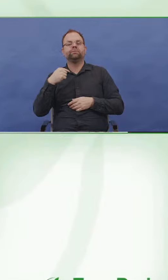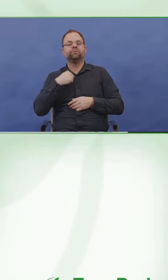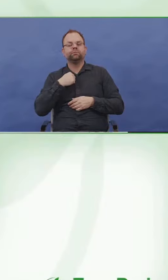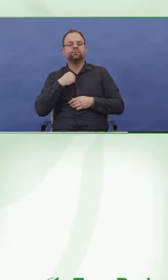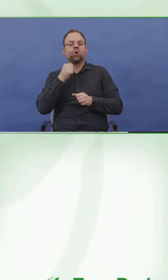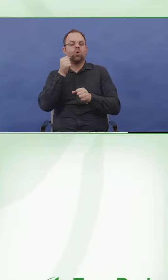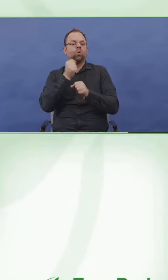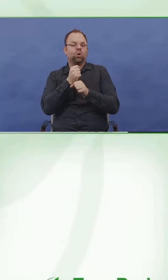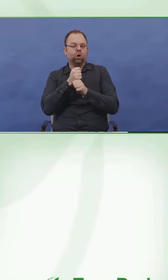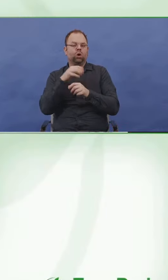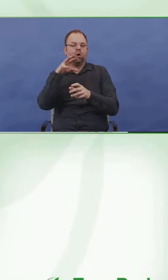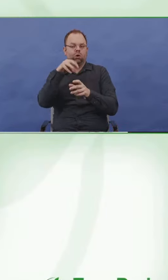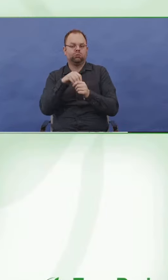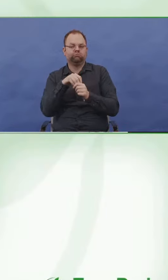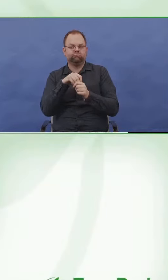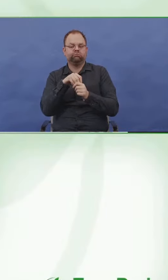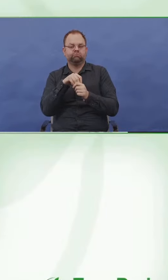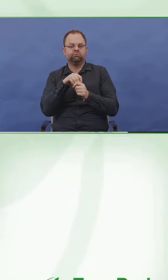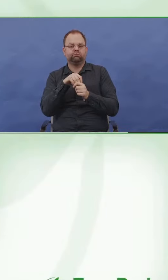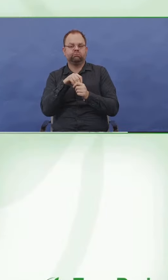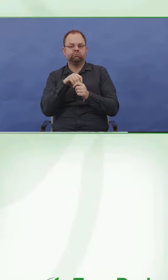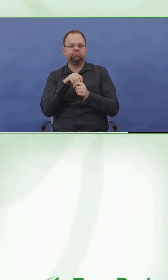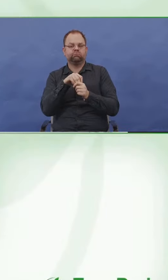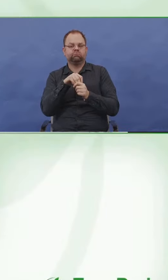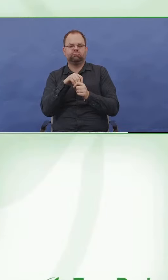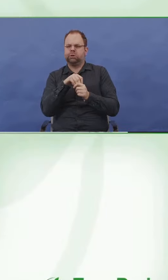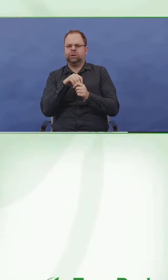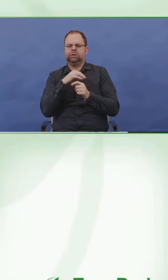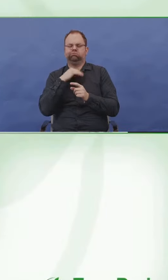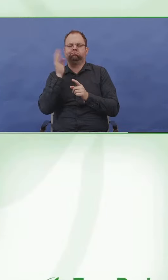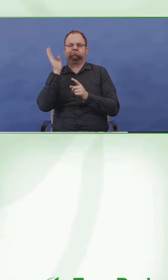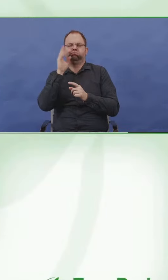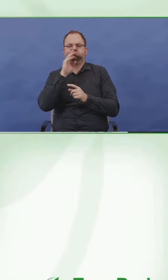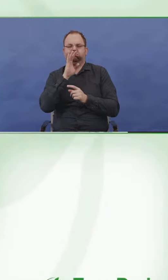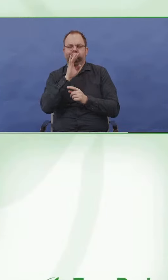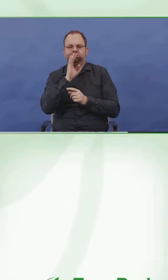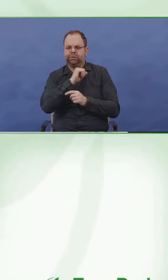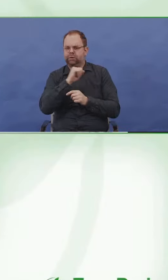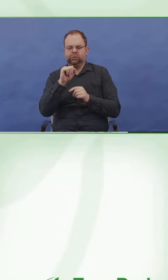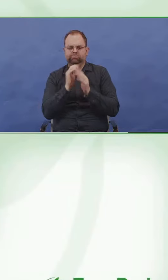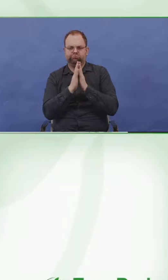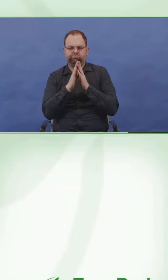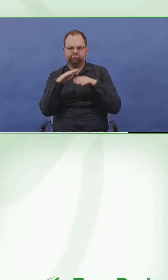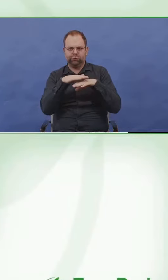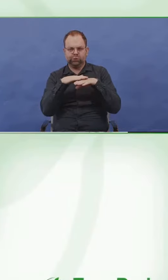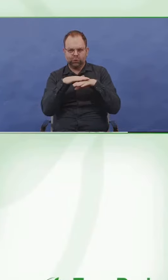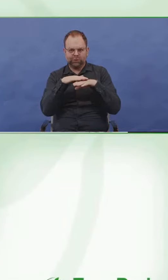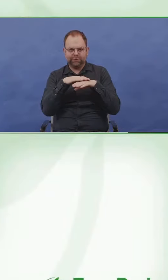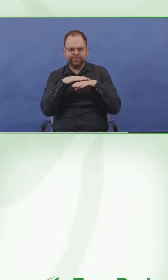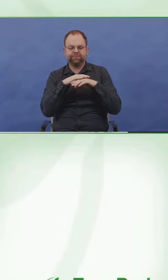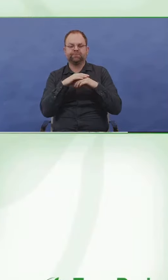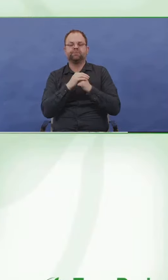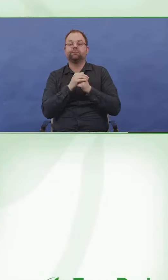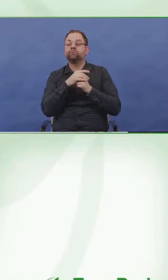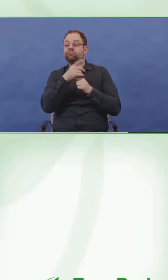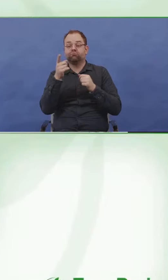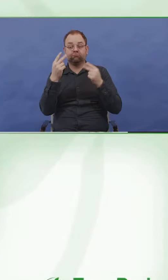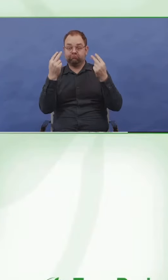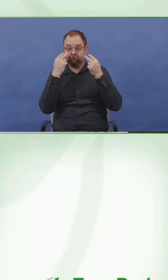For those who cannot see me, I am a wheelchair user, 34 years old with not much hair, I am getting older.